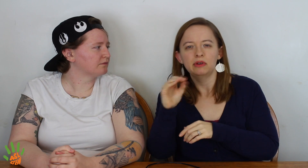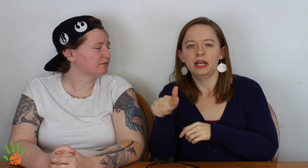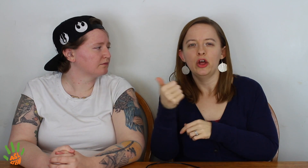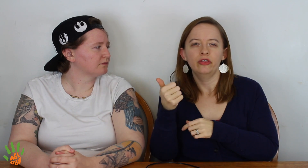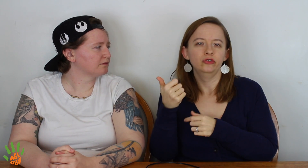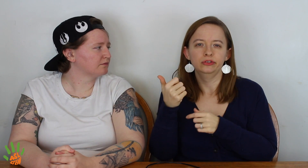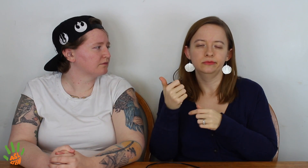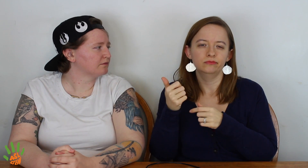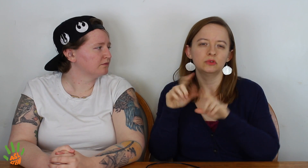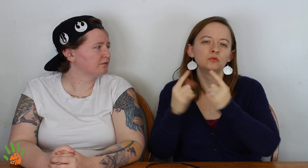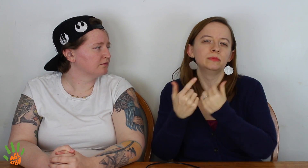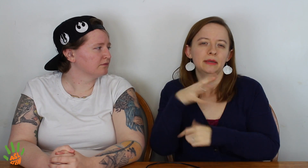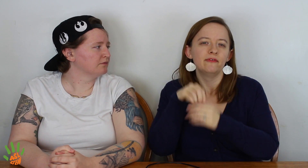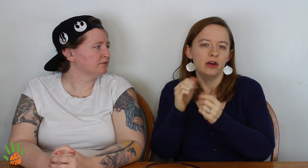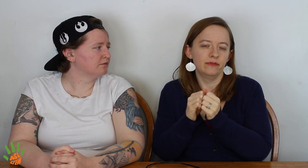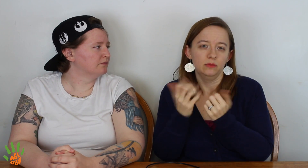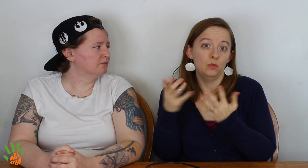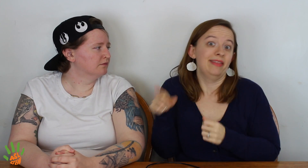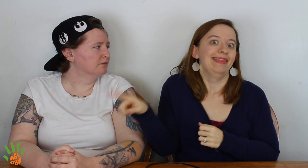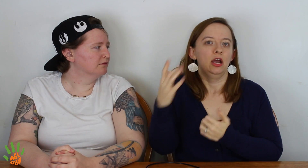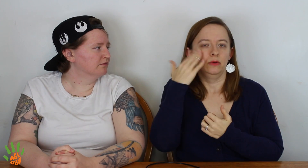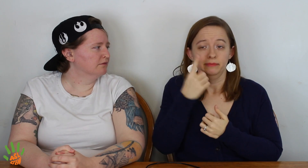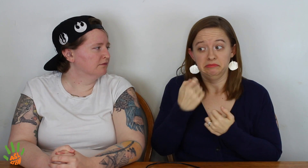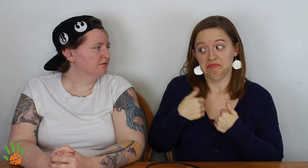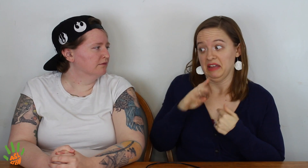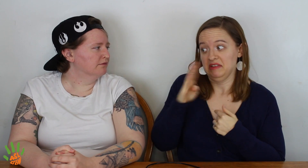I asked on Facebook and a few other groups I'm involved with, what they thought.